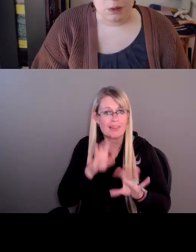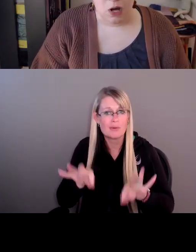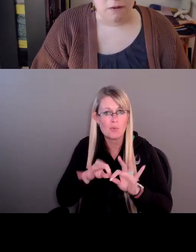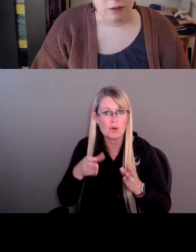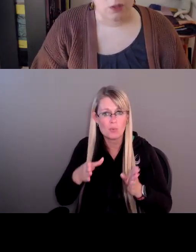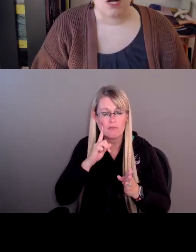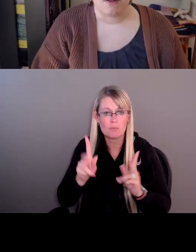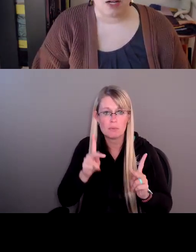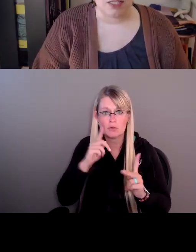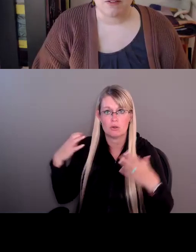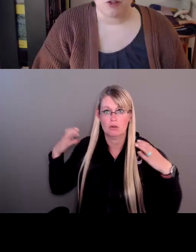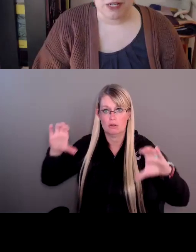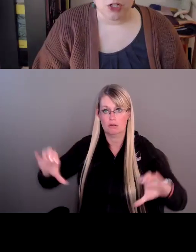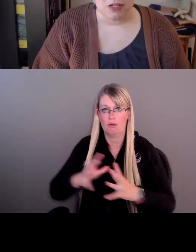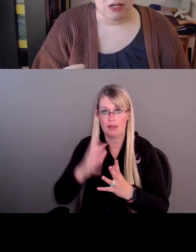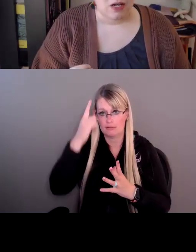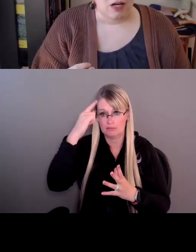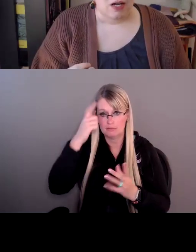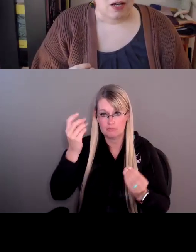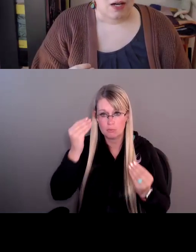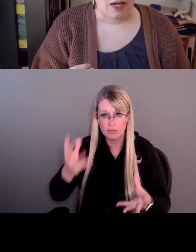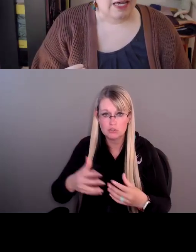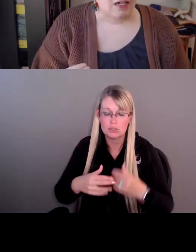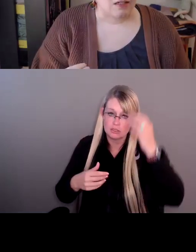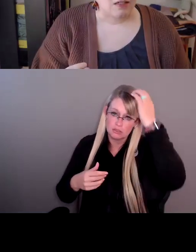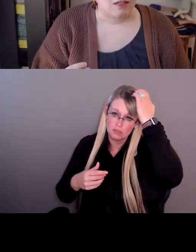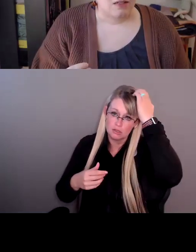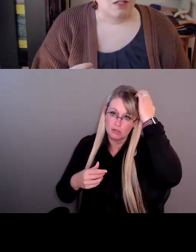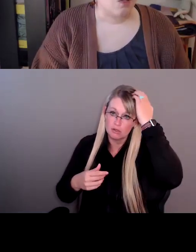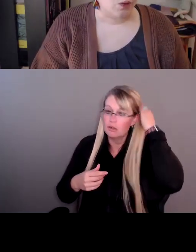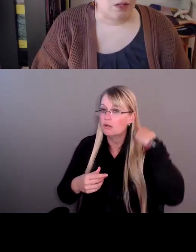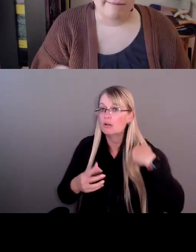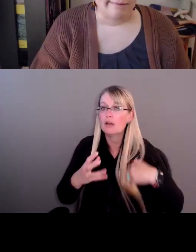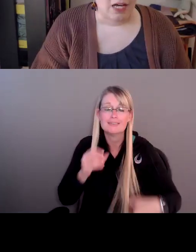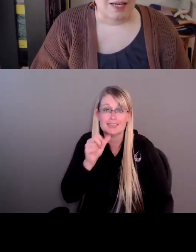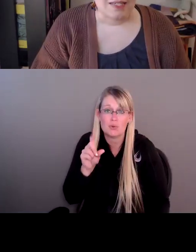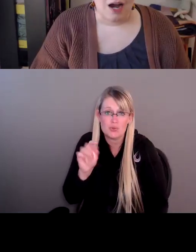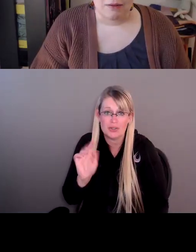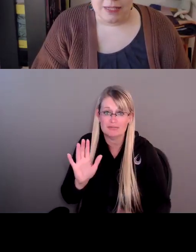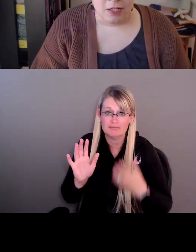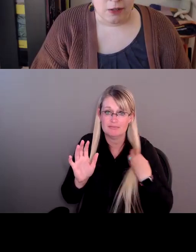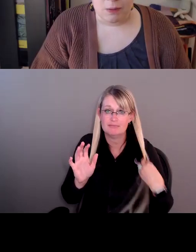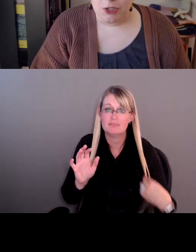to off-load a lot of cognitive information. And don't do it. It's not really a security measure.